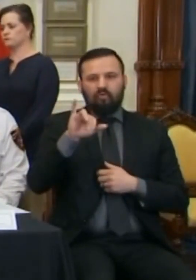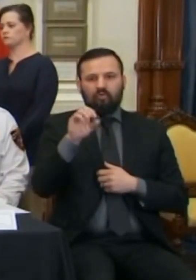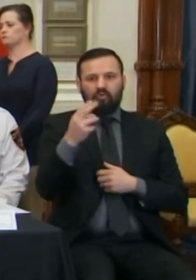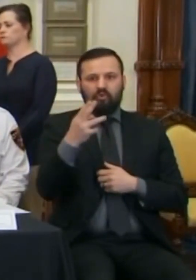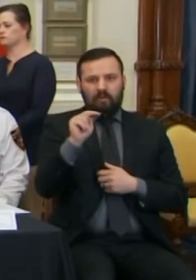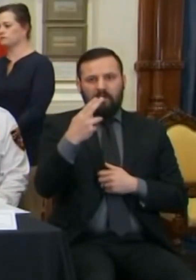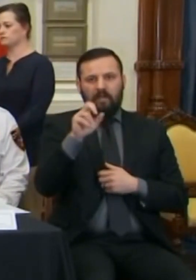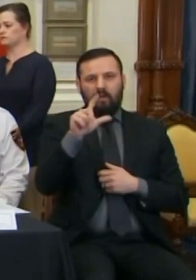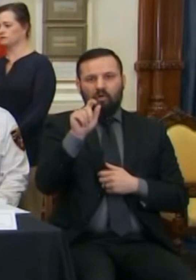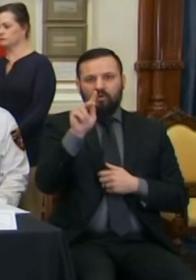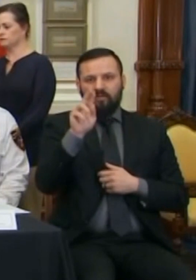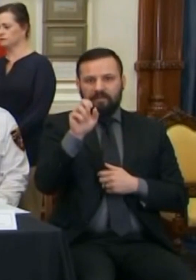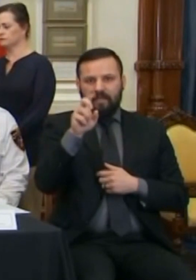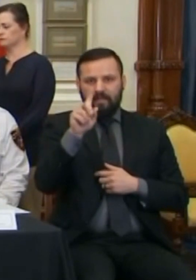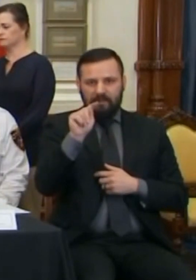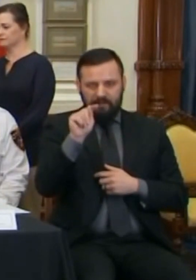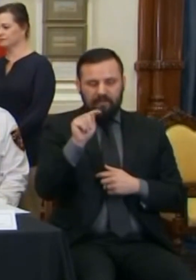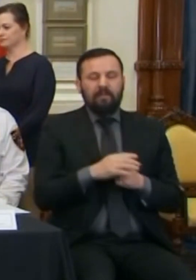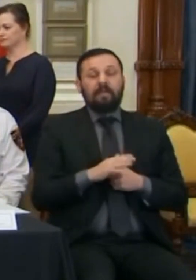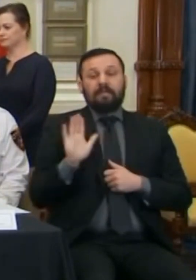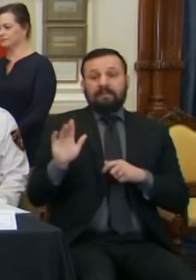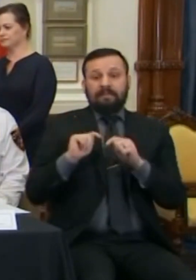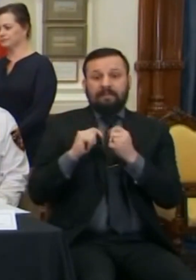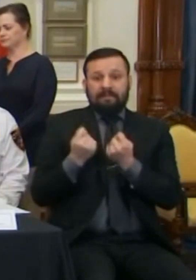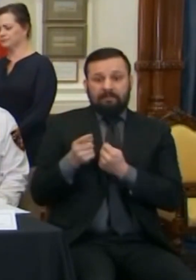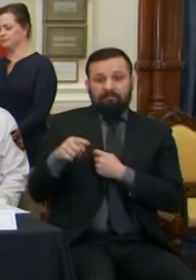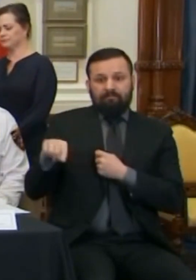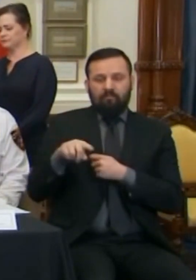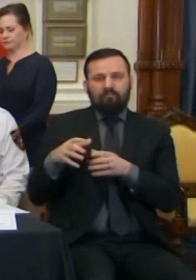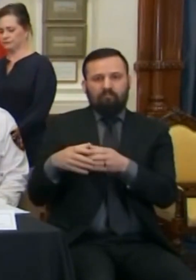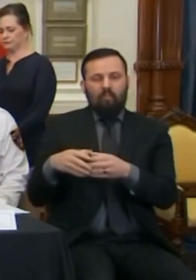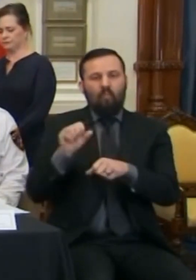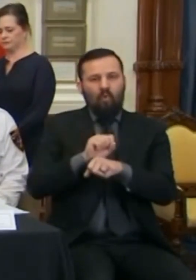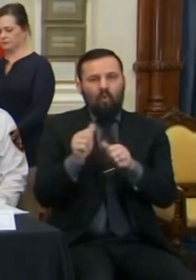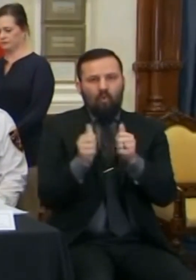he and his team worked very closely with the Texas Division of Emergency